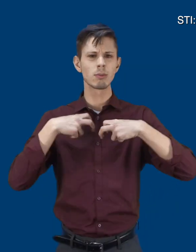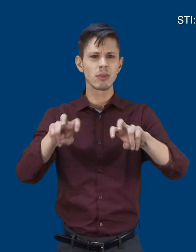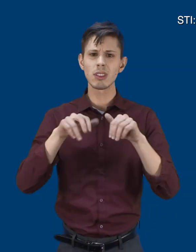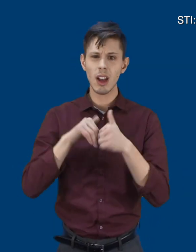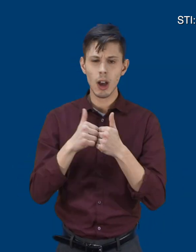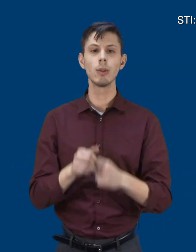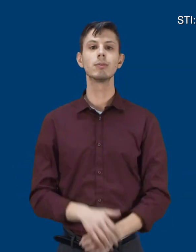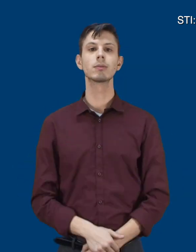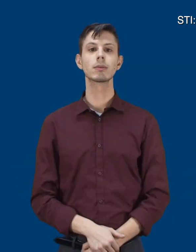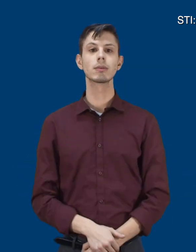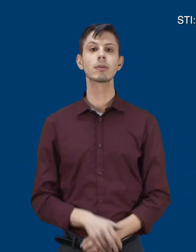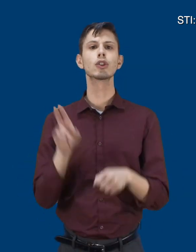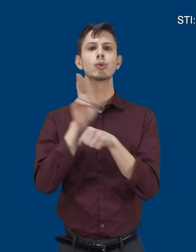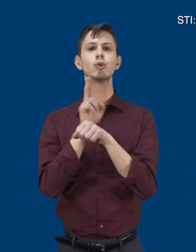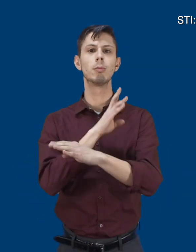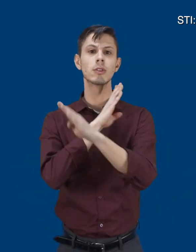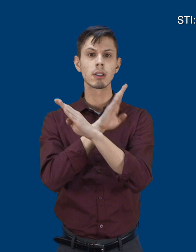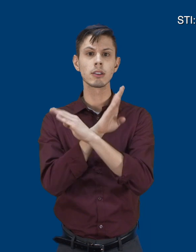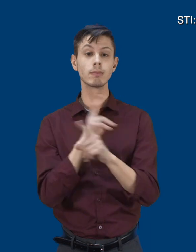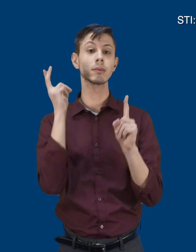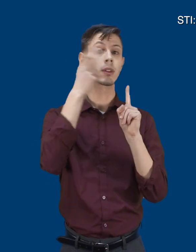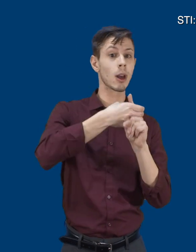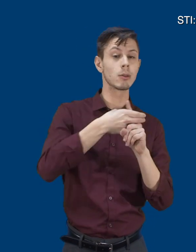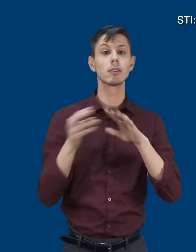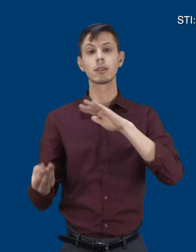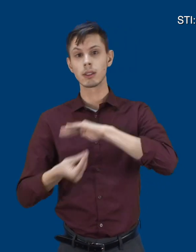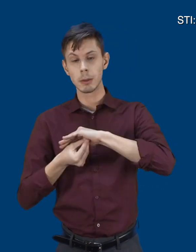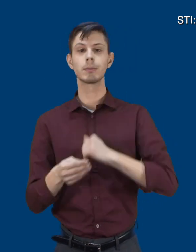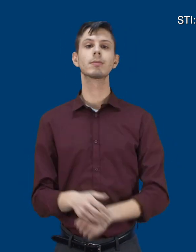You can prevent giving other people HPV by using protected sex, for example using male or female condoms.